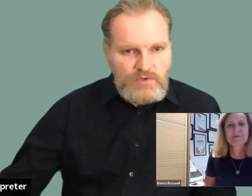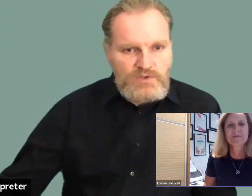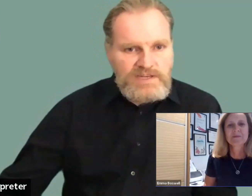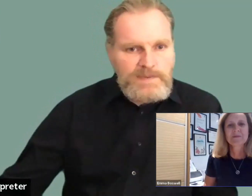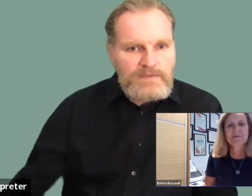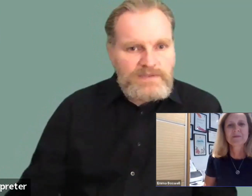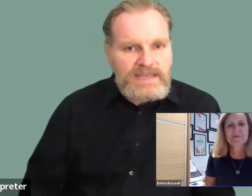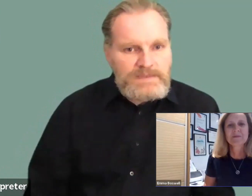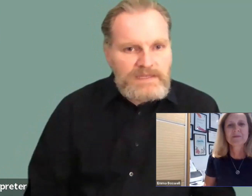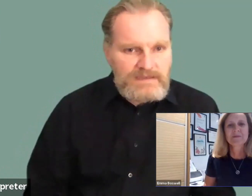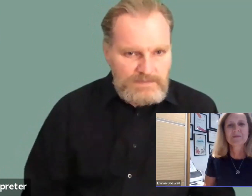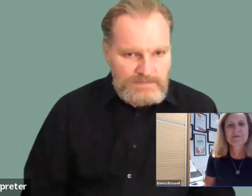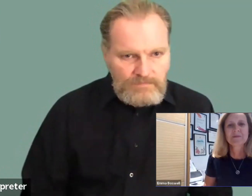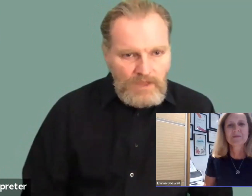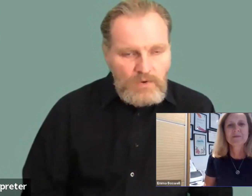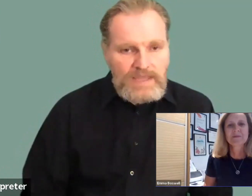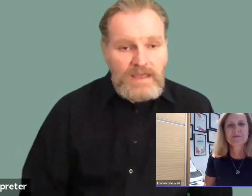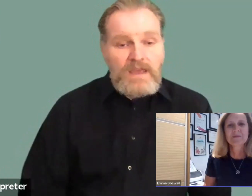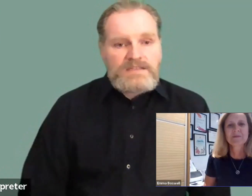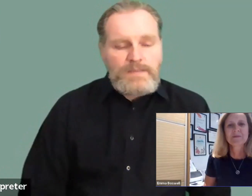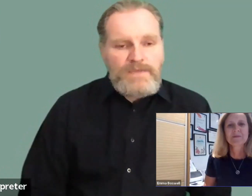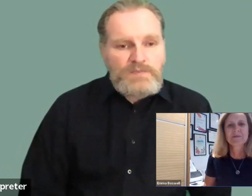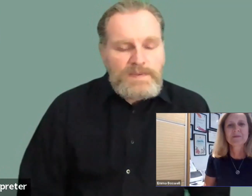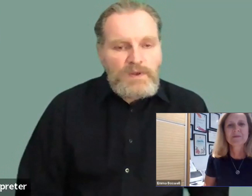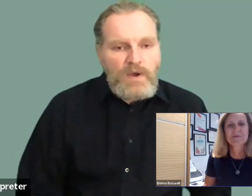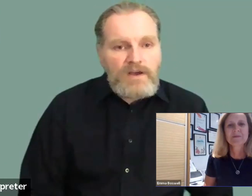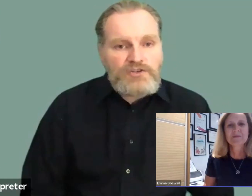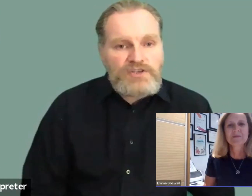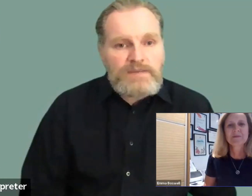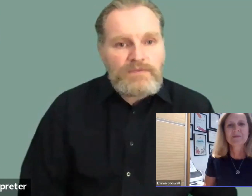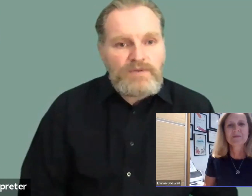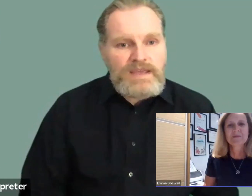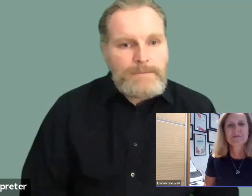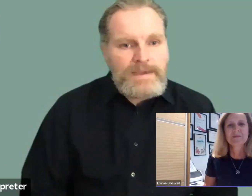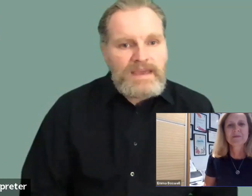usually at about the same time. Okay, some of those people who have Usher type 3 may